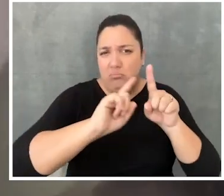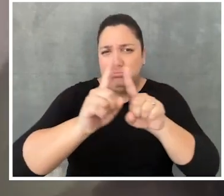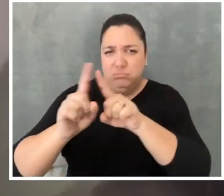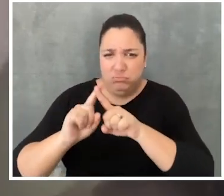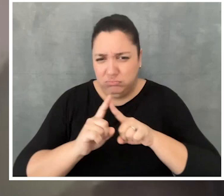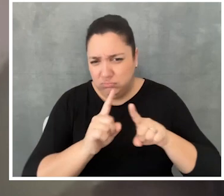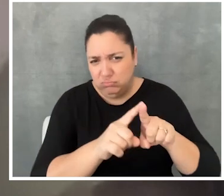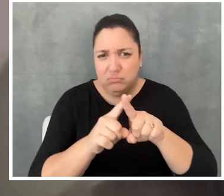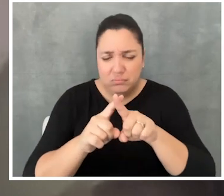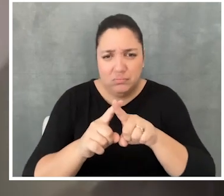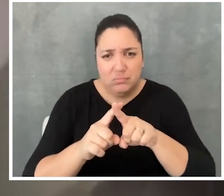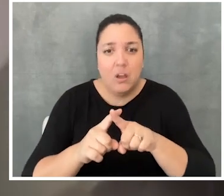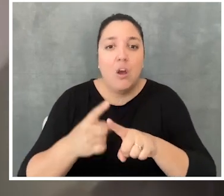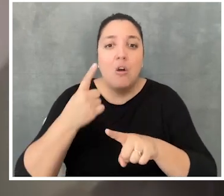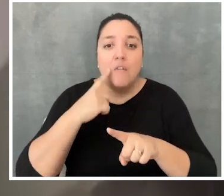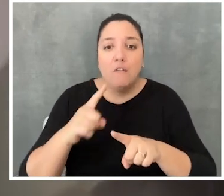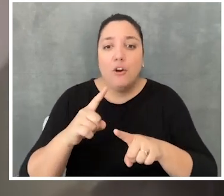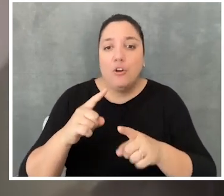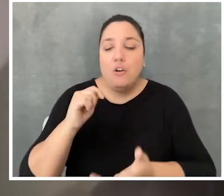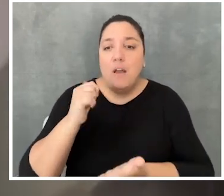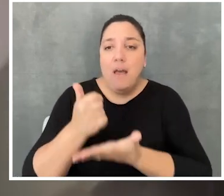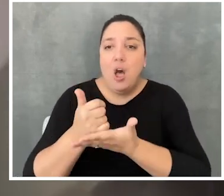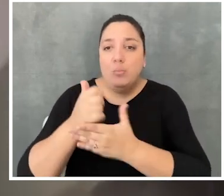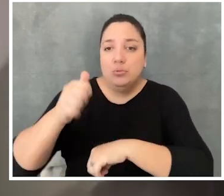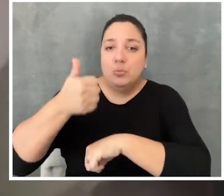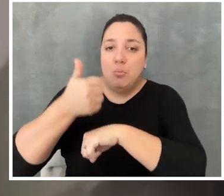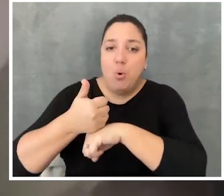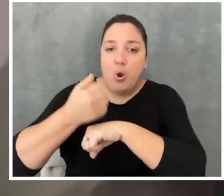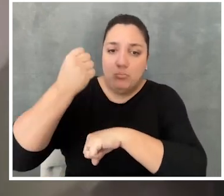one of which is the U.S. Alliance,